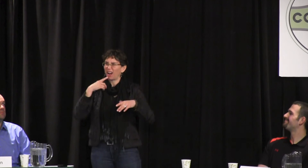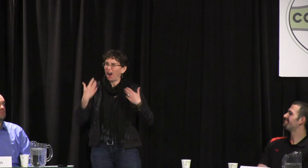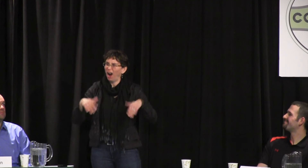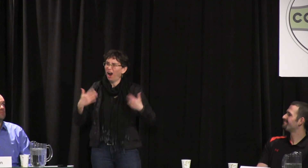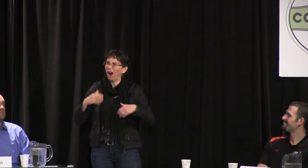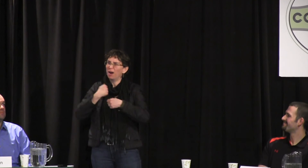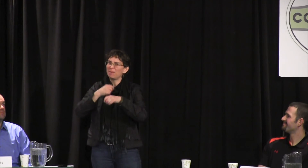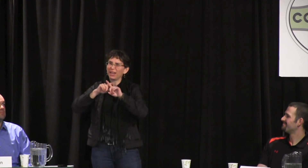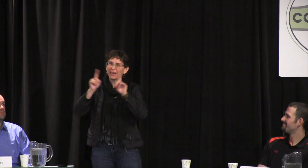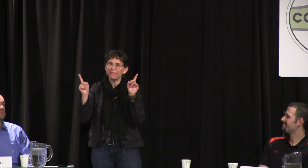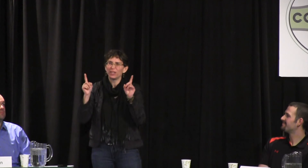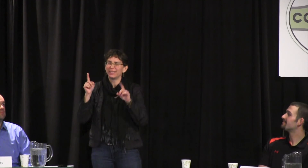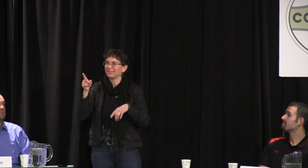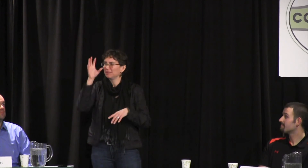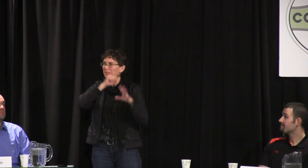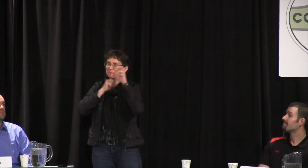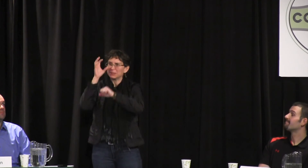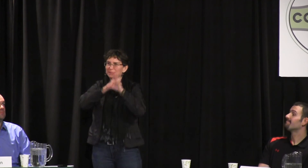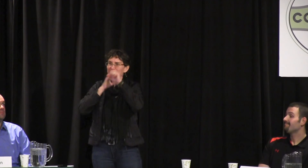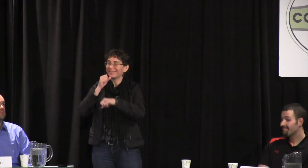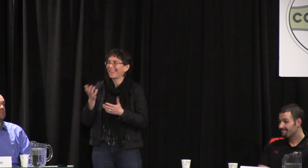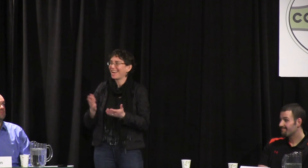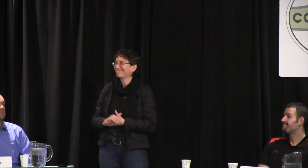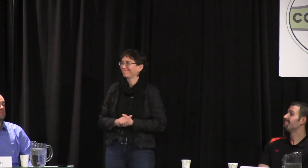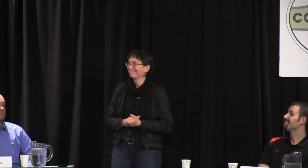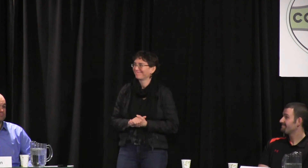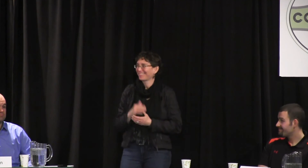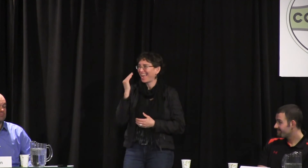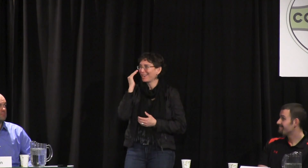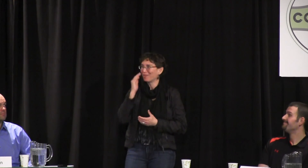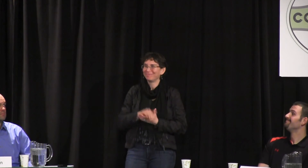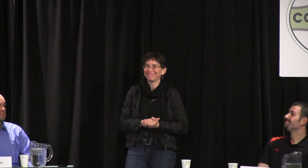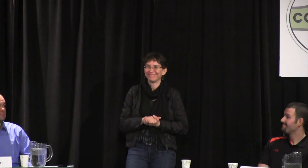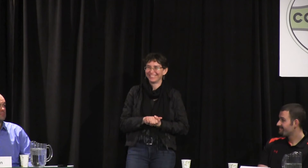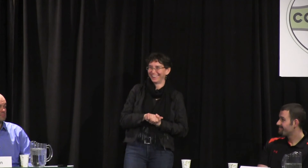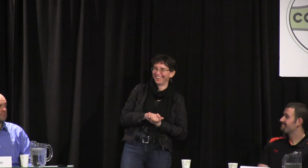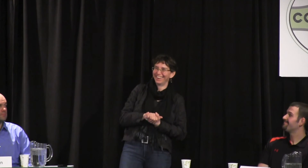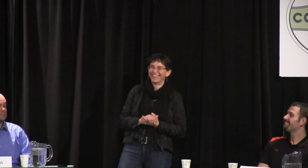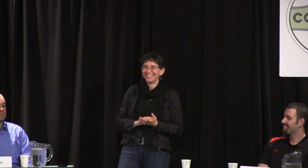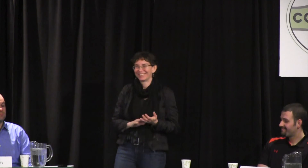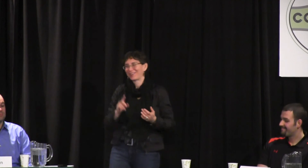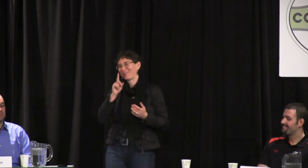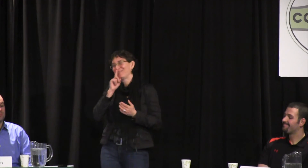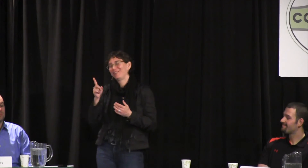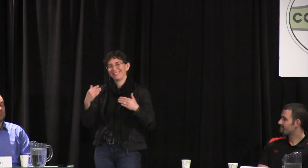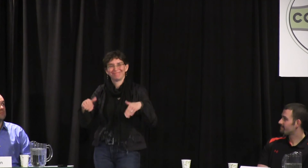So -- and he said, “My gosh, it makes so much difference. I had been missing so many things.” And I just looked at him and said,